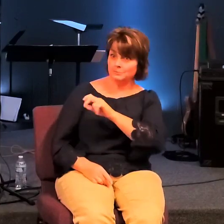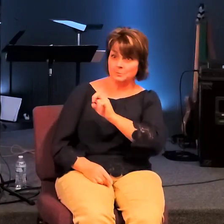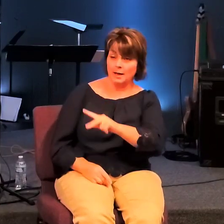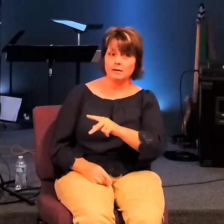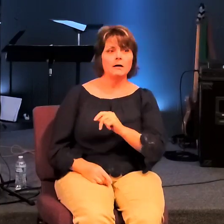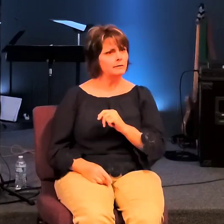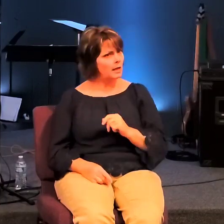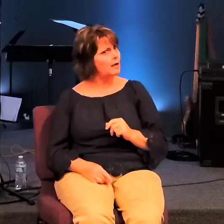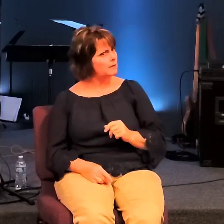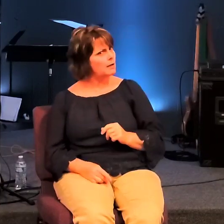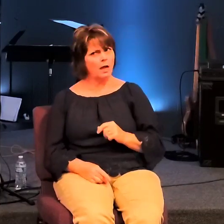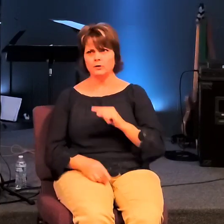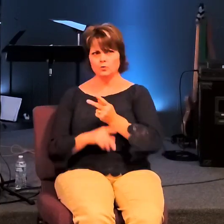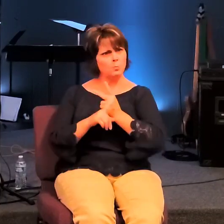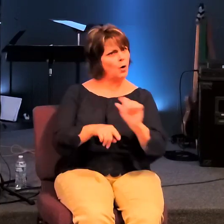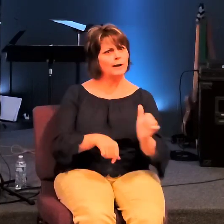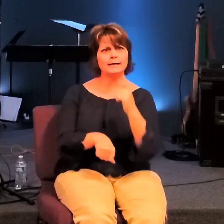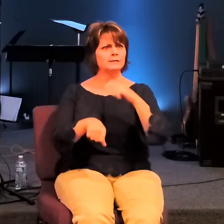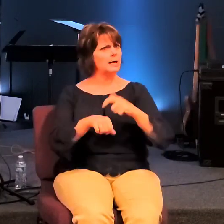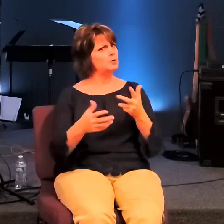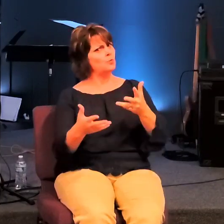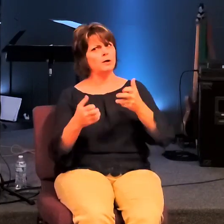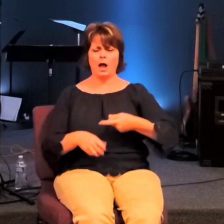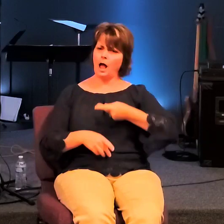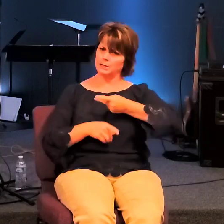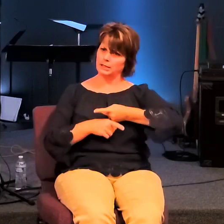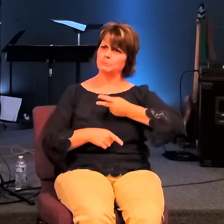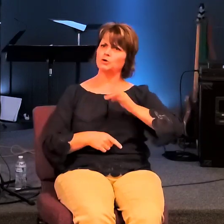like yeah you can borrow anytime you want I keep that truck you know cuz everybody needs